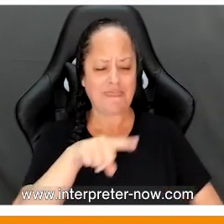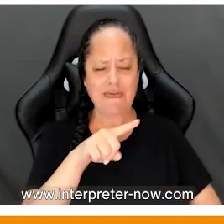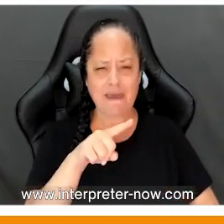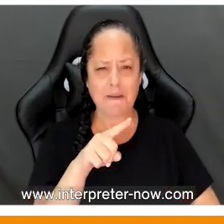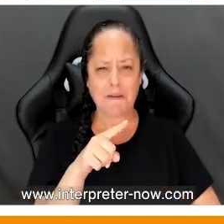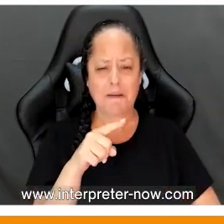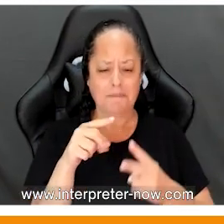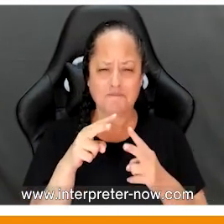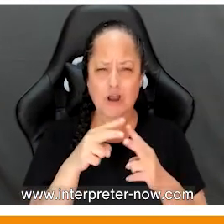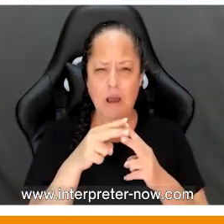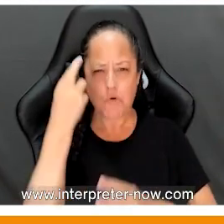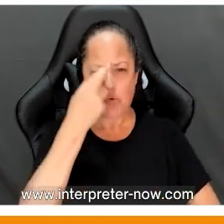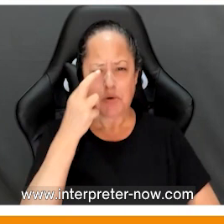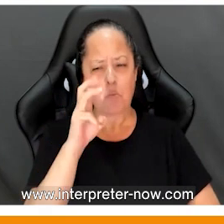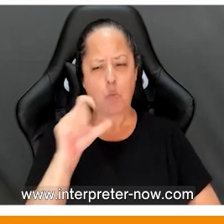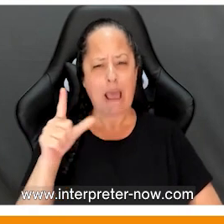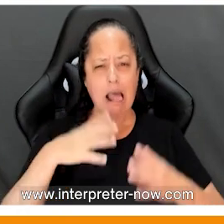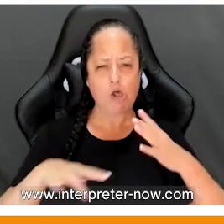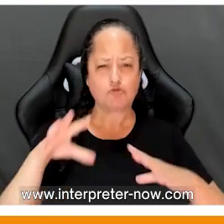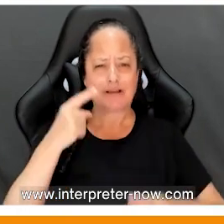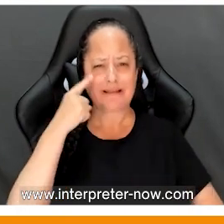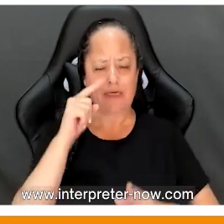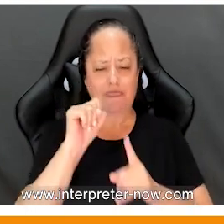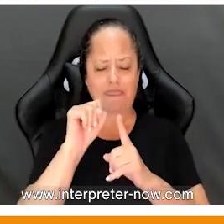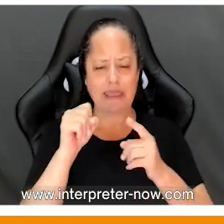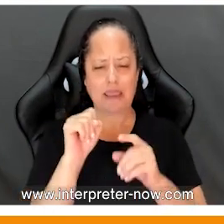For a couple of reasons. One, I was like: "Oh my God, this person is well-dressed," and I think society trained